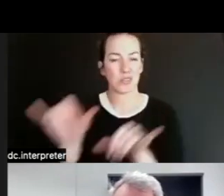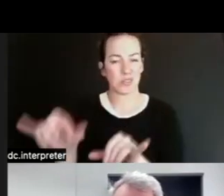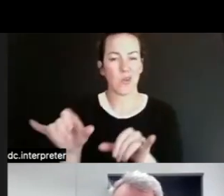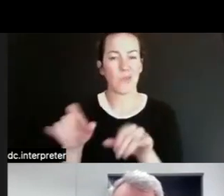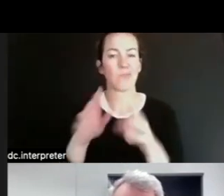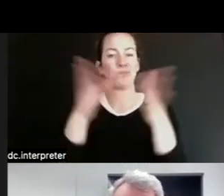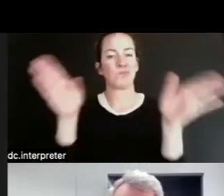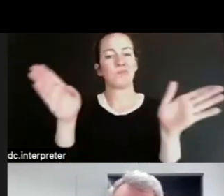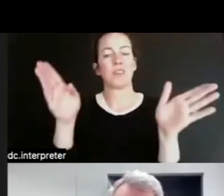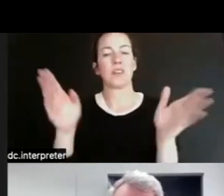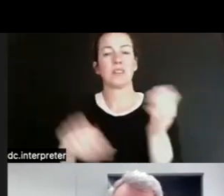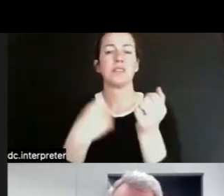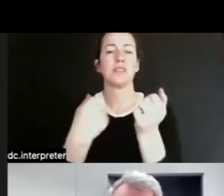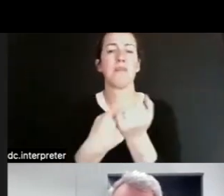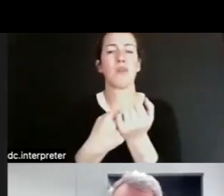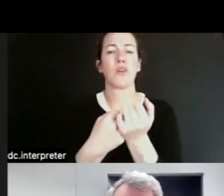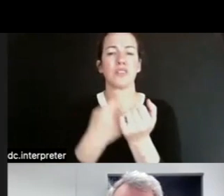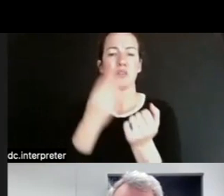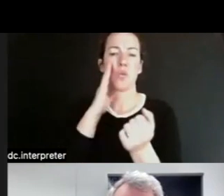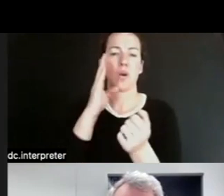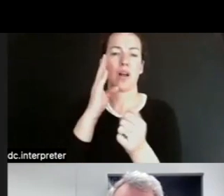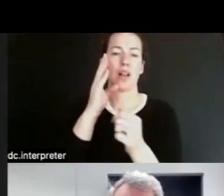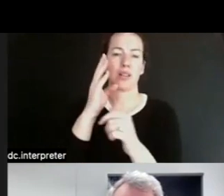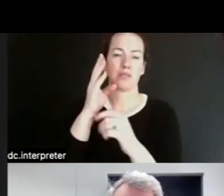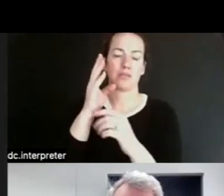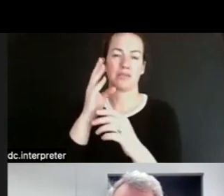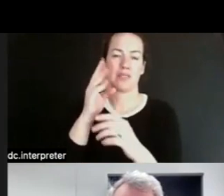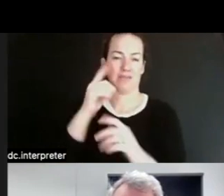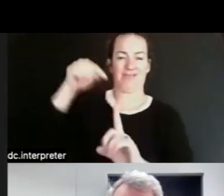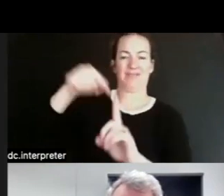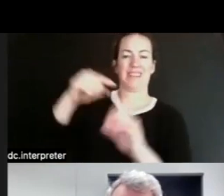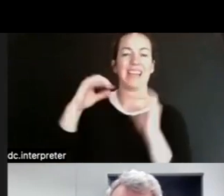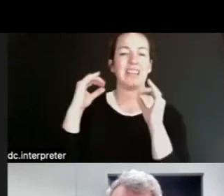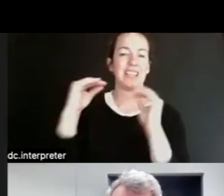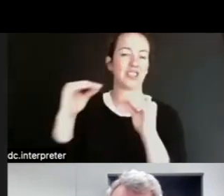support that's going to have the impact in terms of the the instruction because you know you need